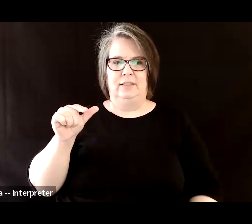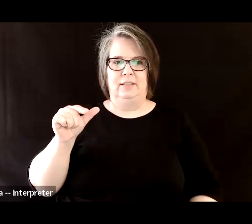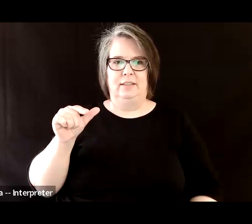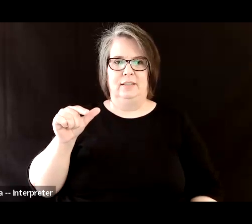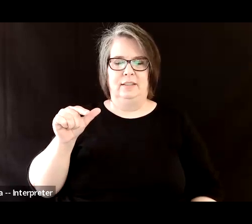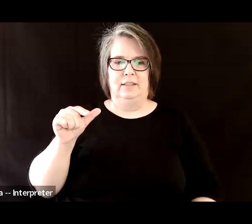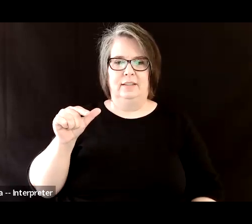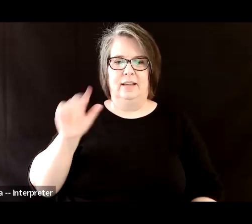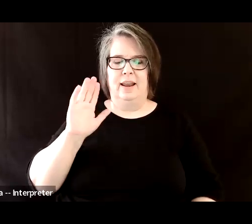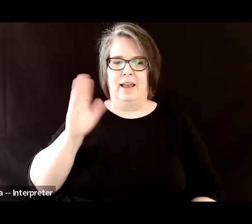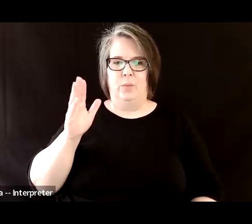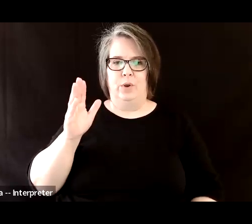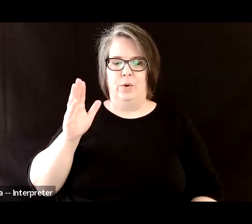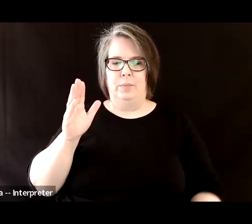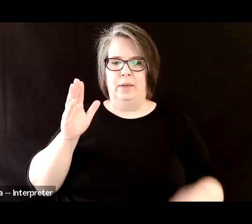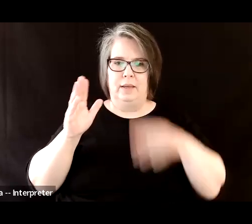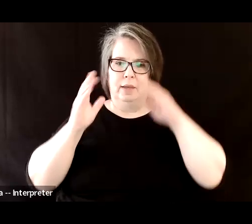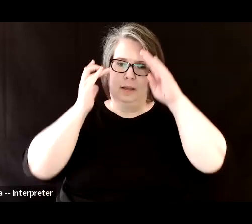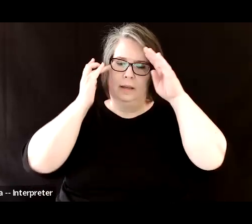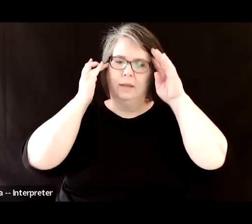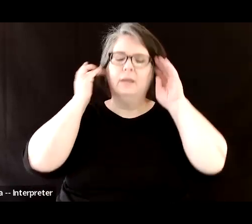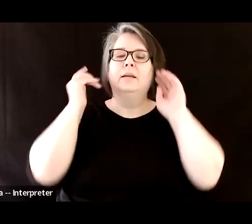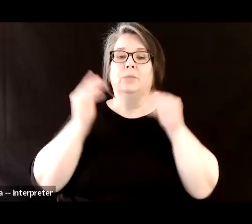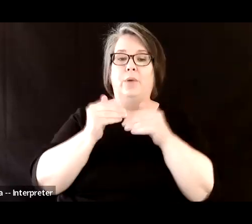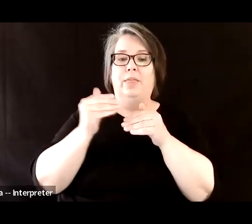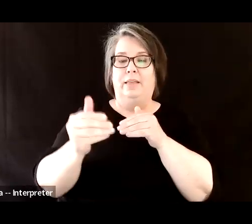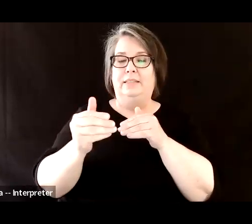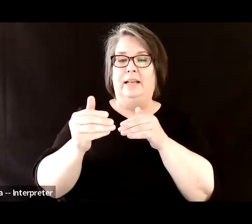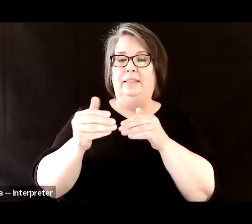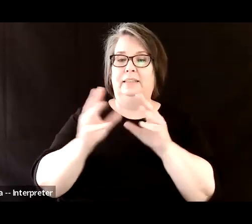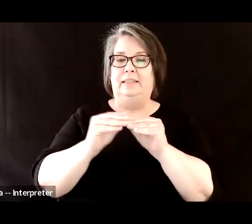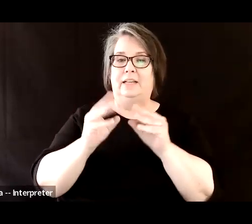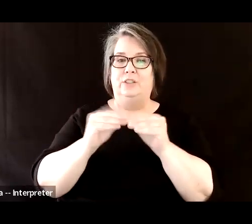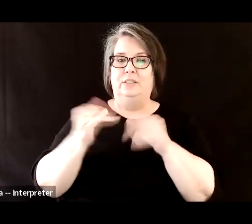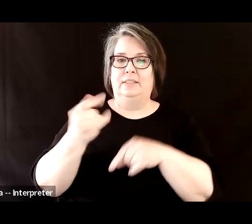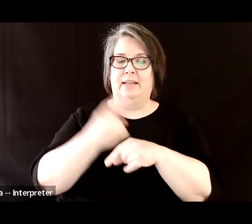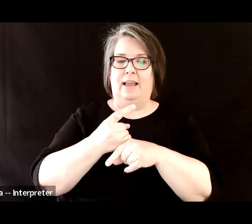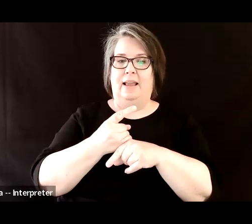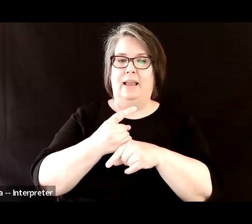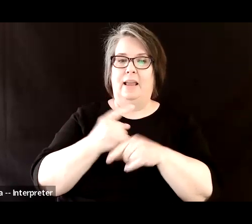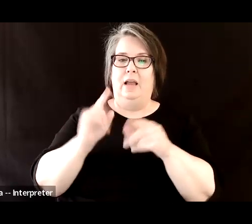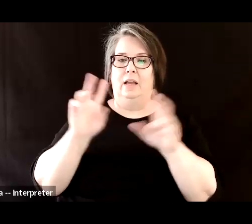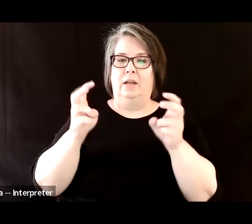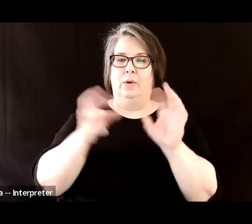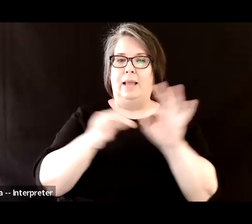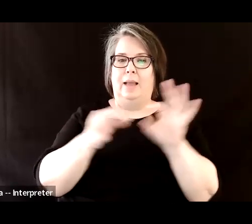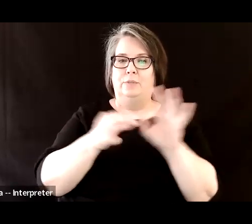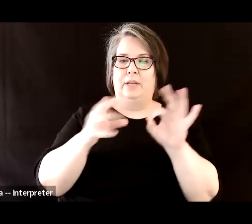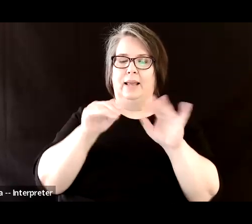a.m. session today. It is titled captioning and accessible videos. We do have a poll that is up